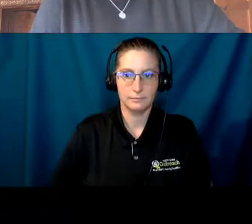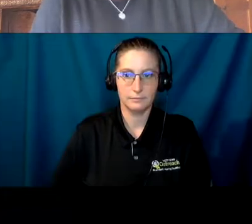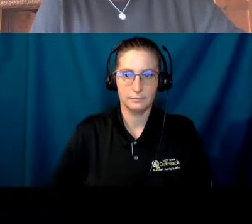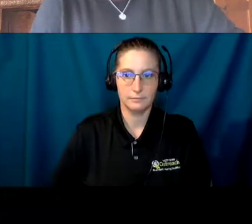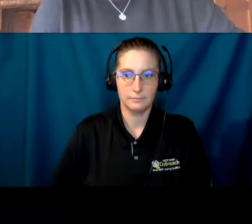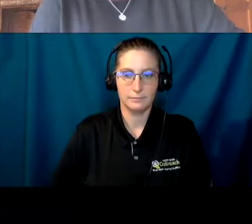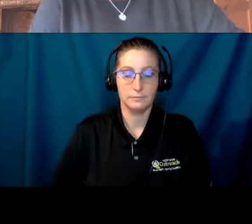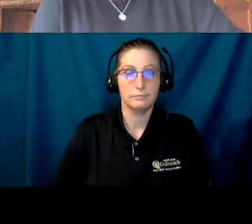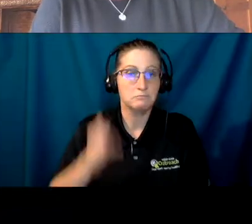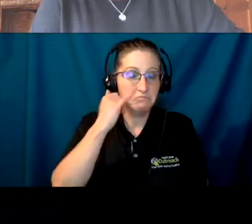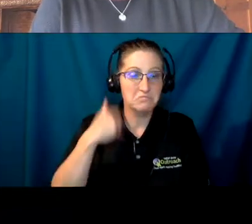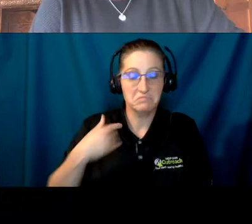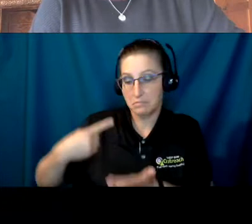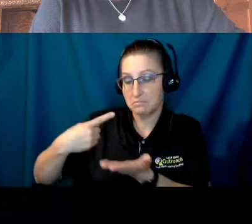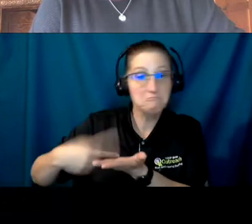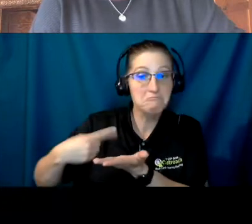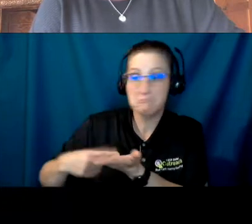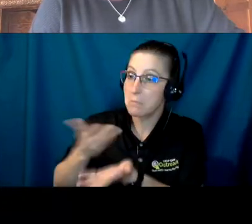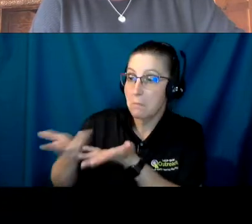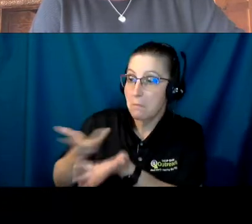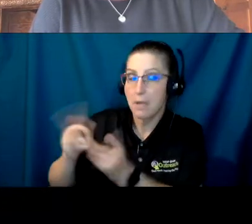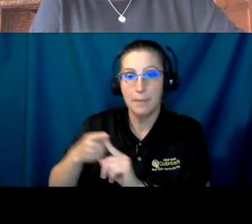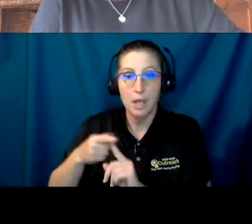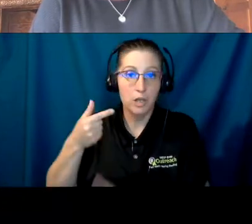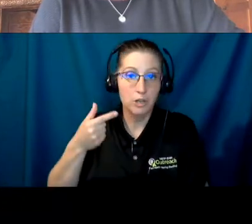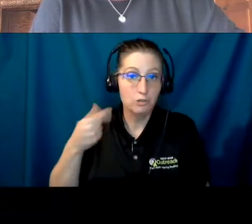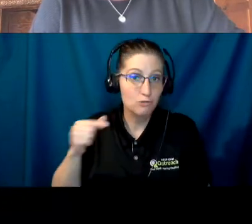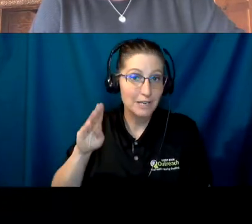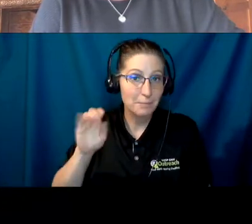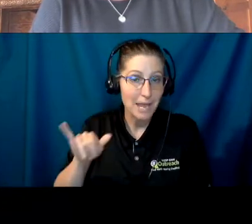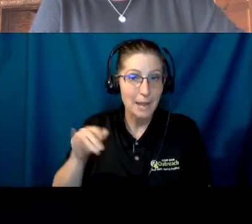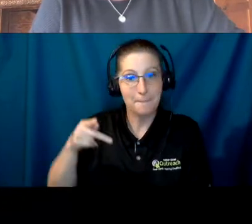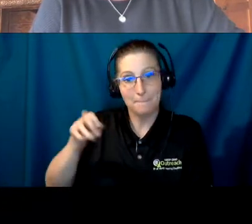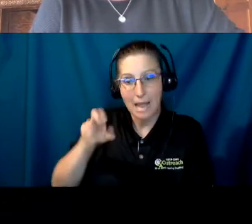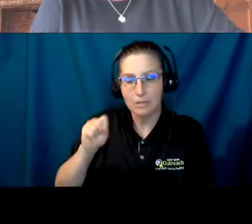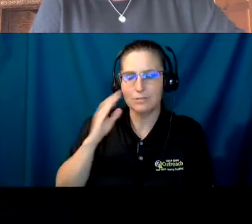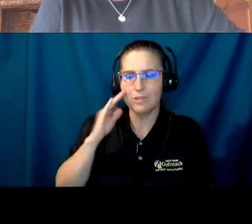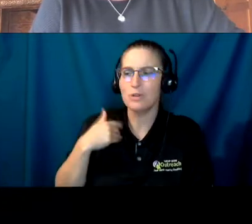So, so having these shared activities and interests that the kids do, but also it might